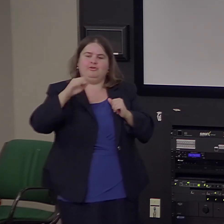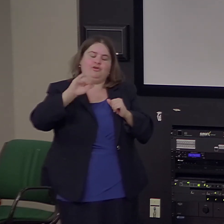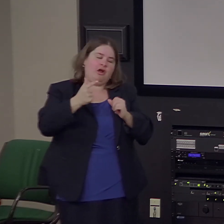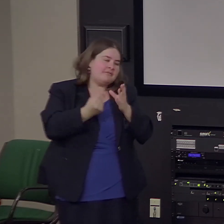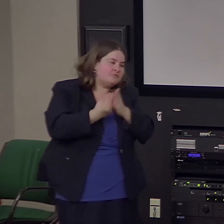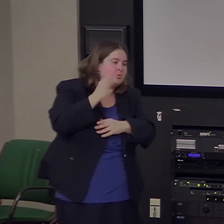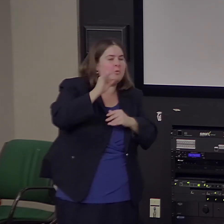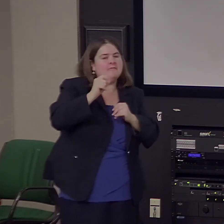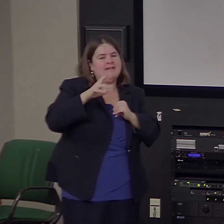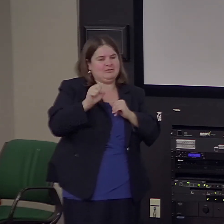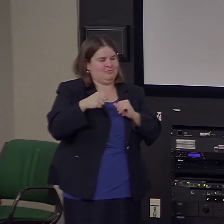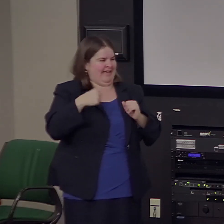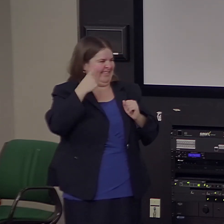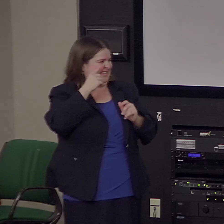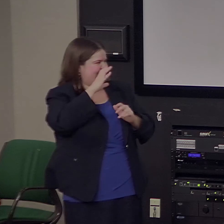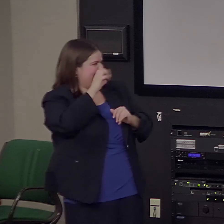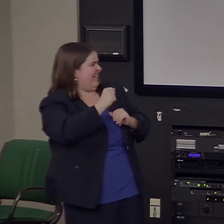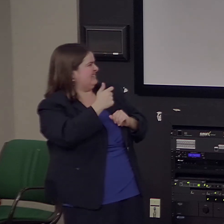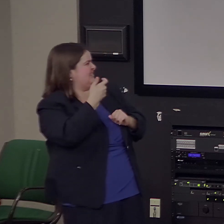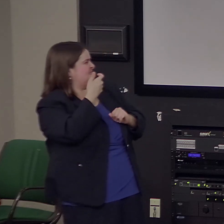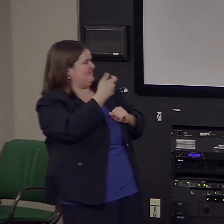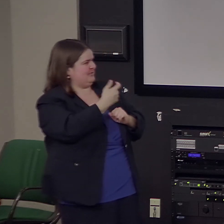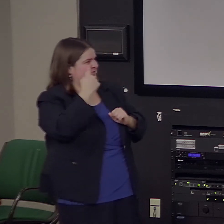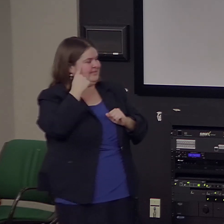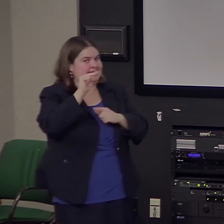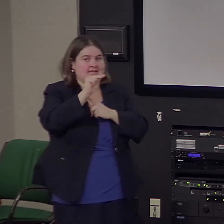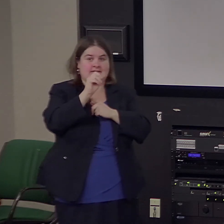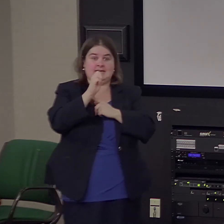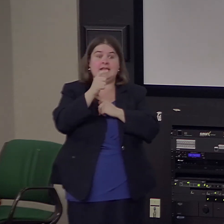So I just find it fascinating that neglect can be social.